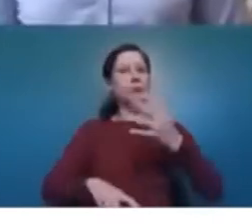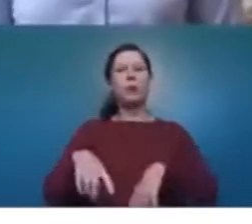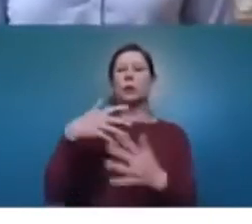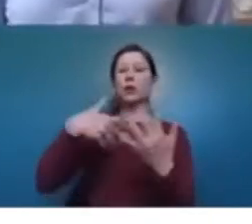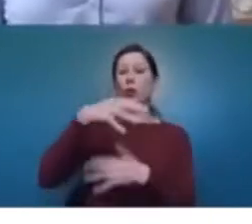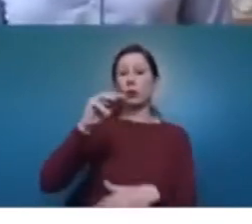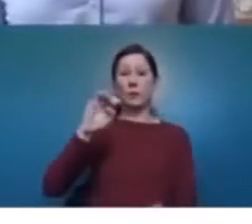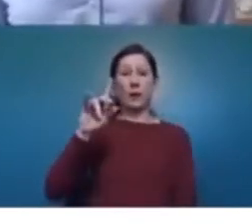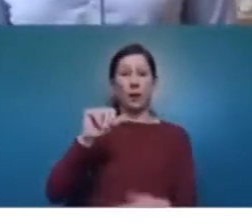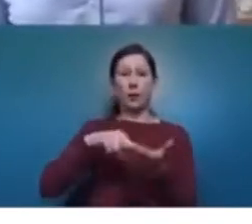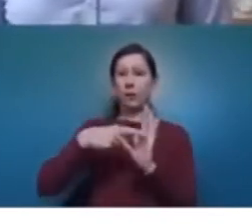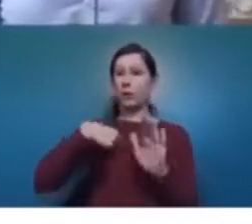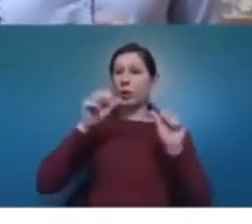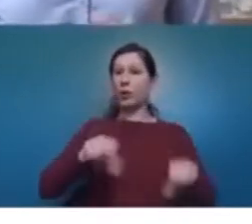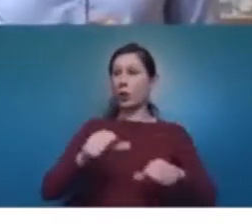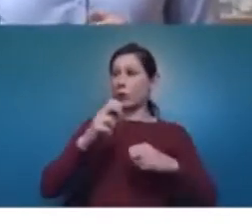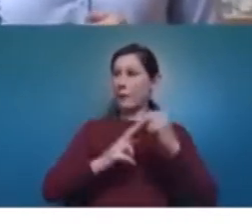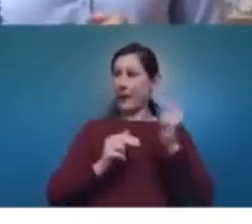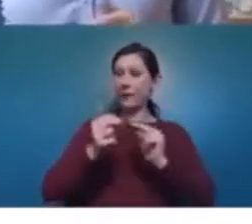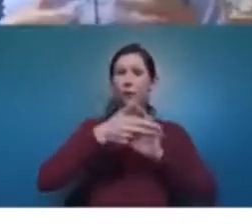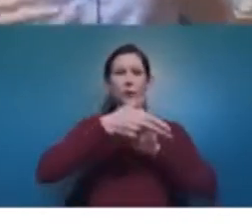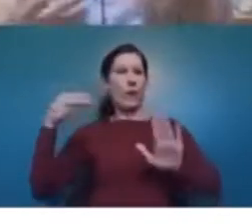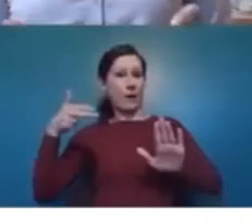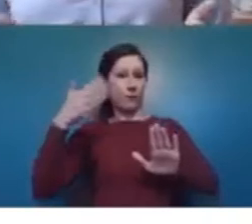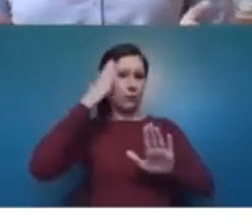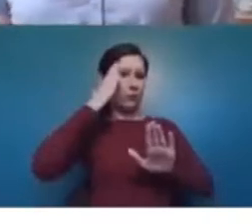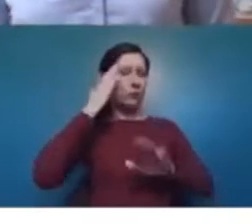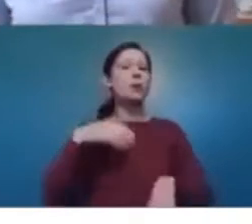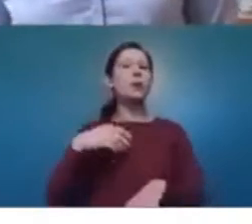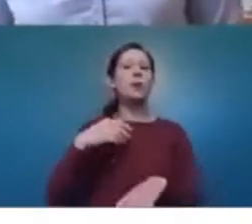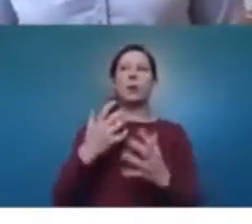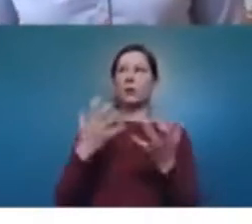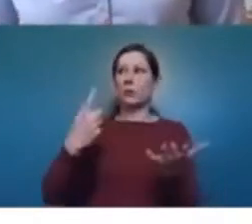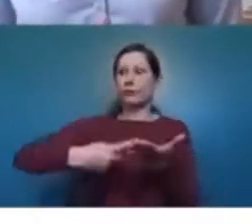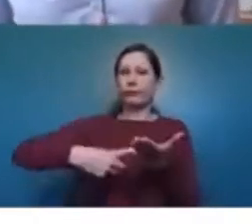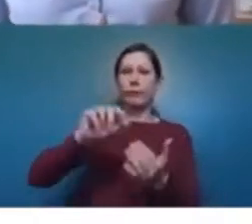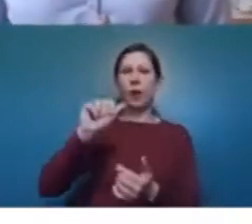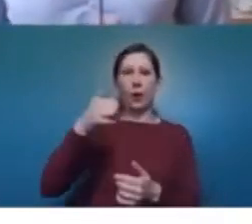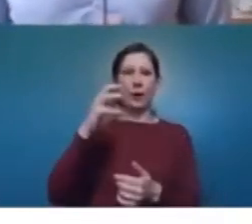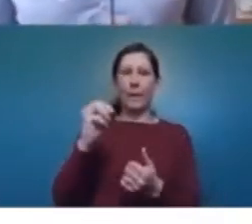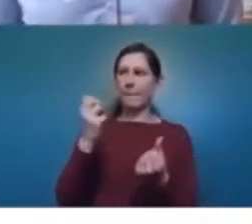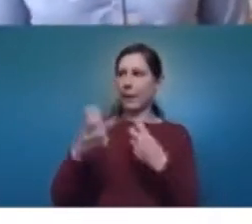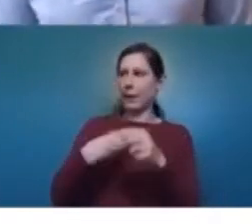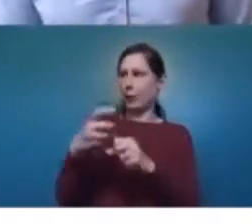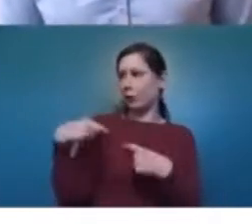media also allowed us to build brand awareness. With so much discussion about the Aquarium over the years, there was